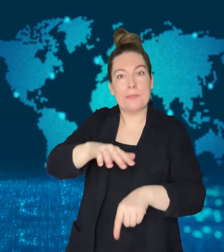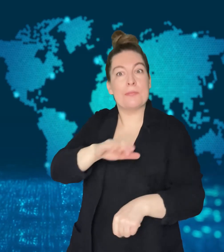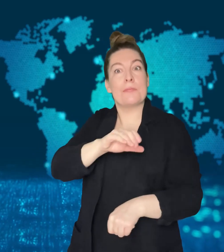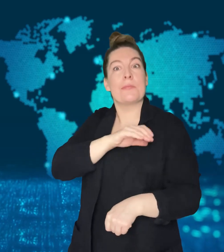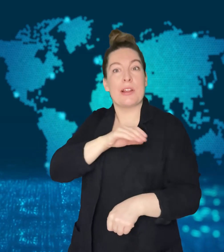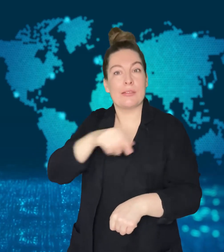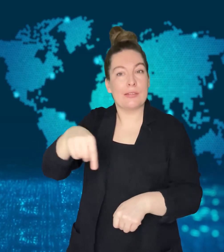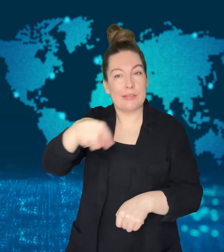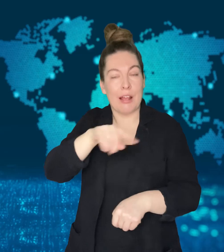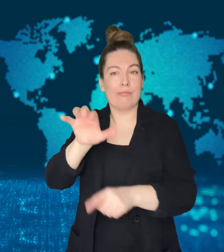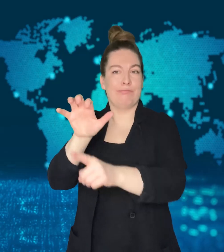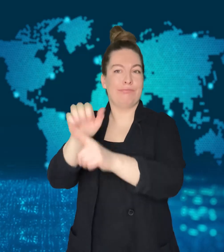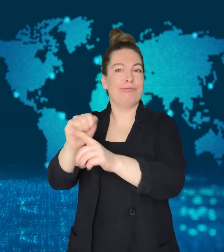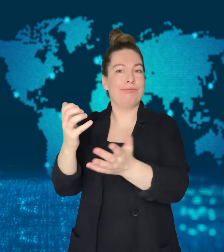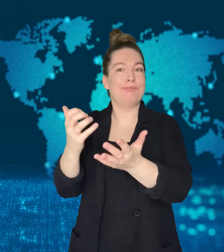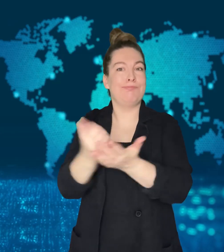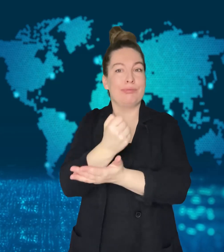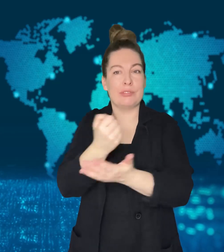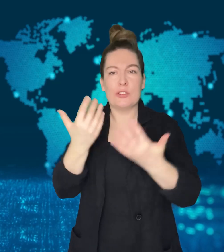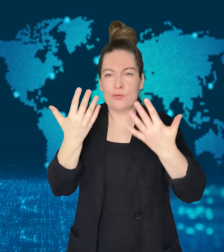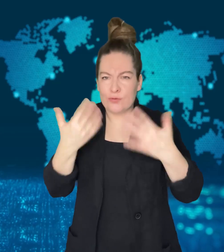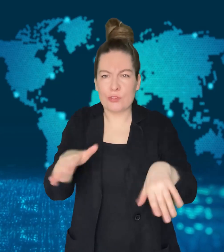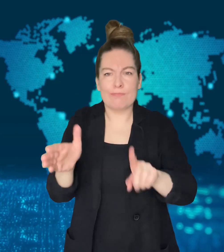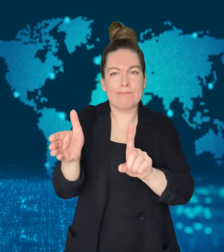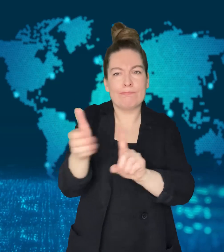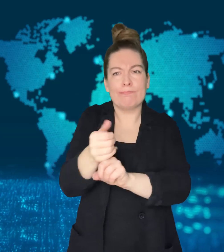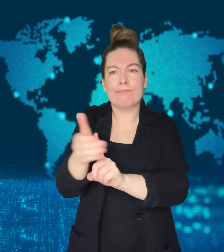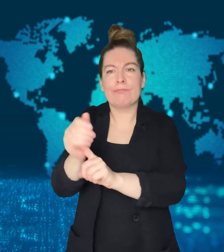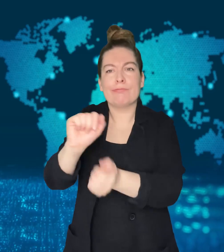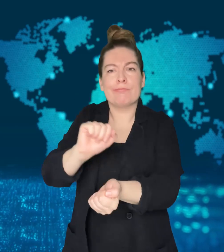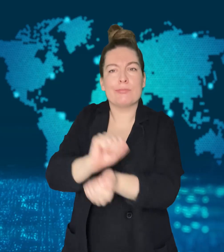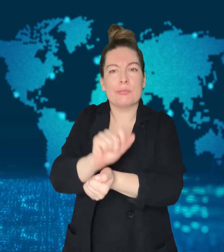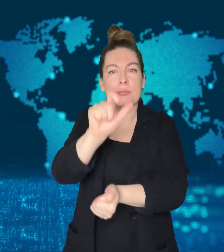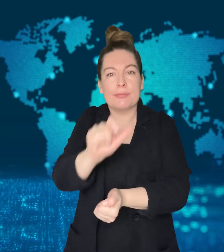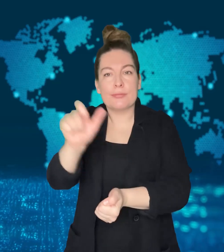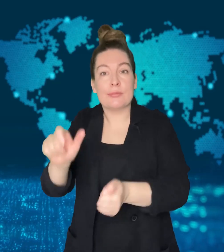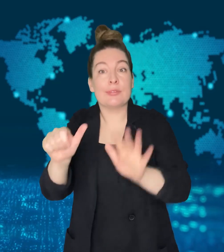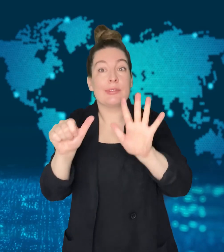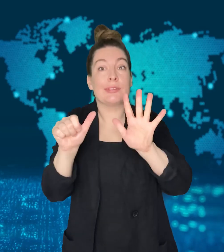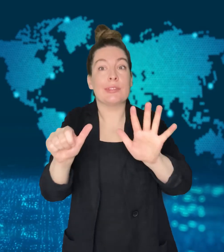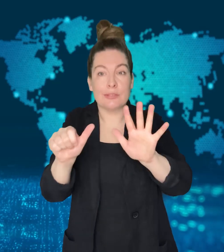Six individuals were arrested,